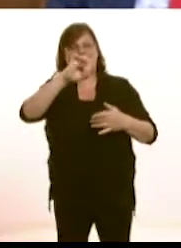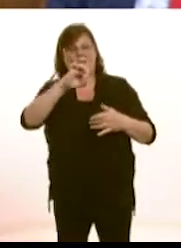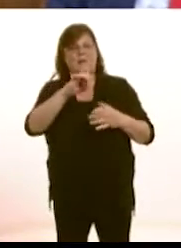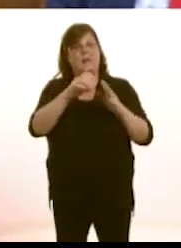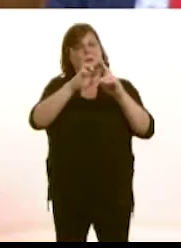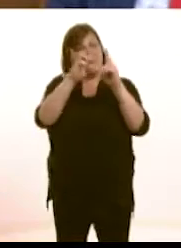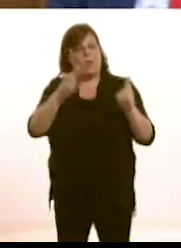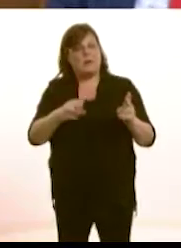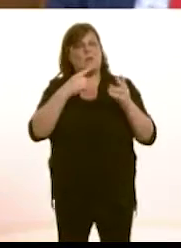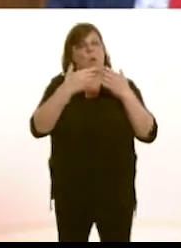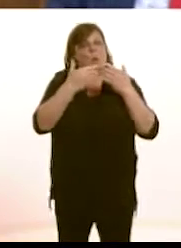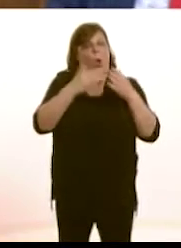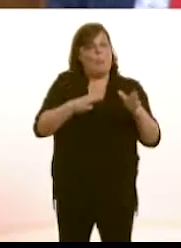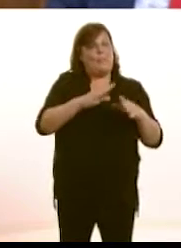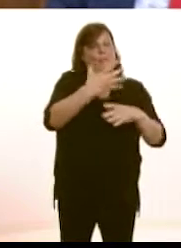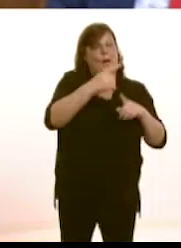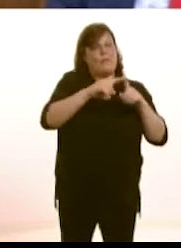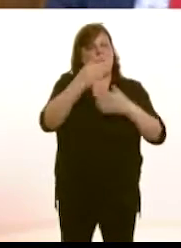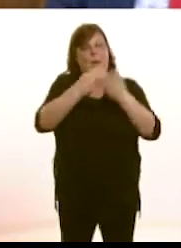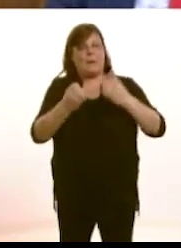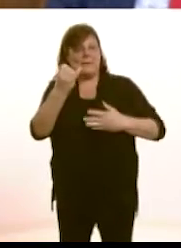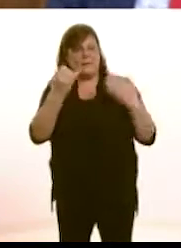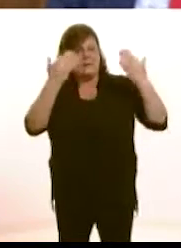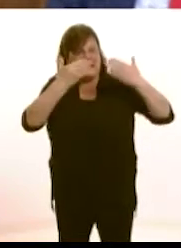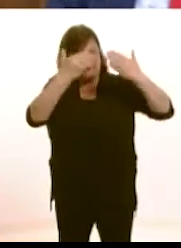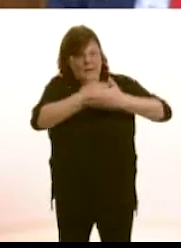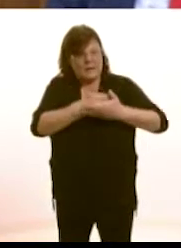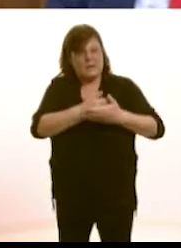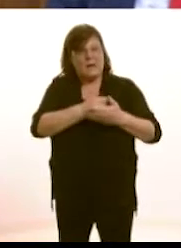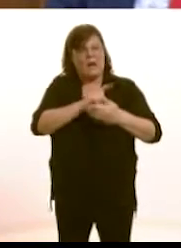between 5 and 6.30 in the evening on at least two weekdays.